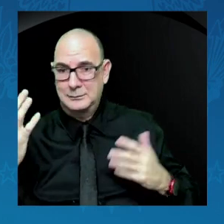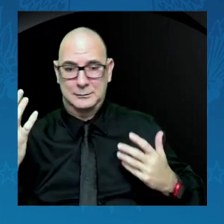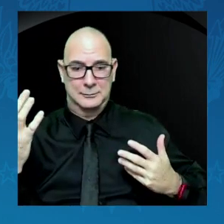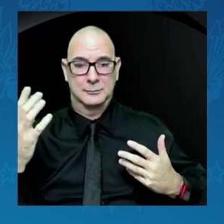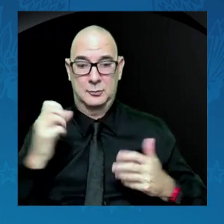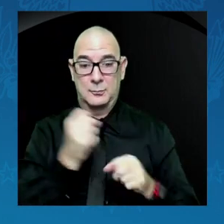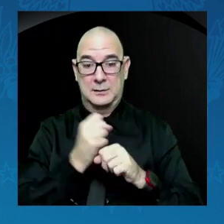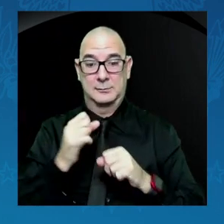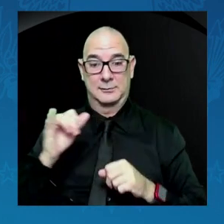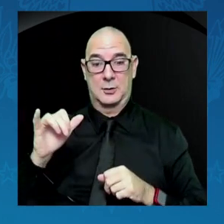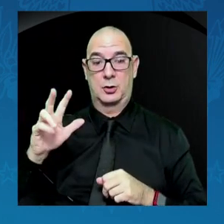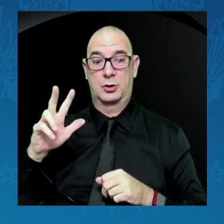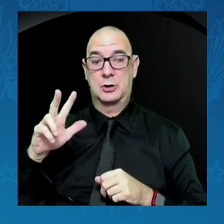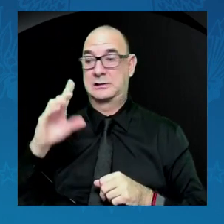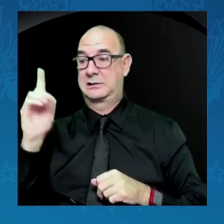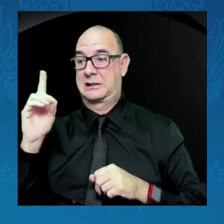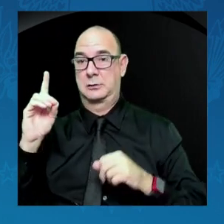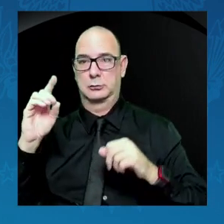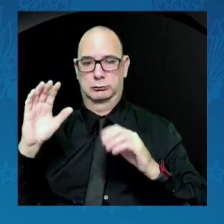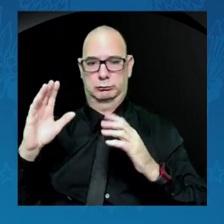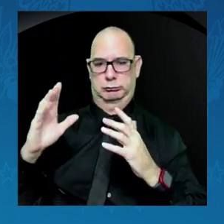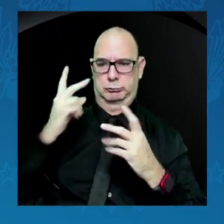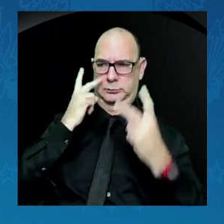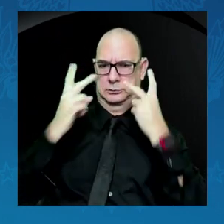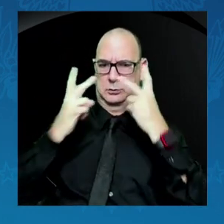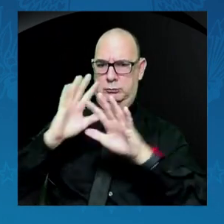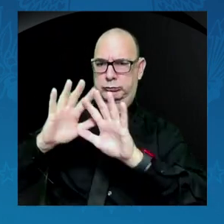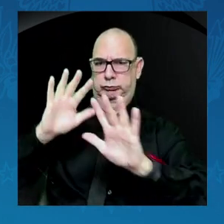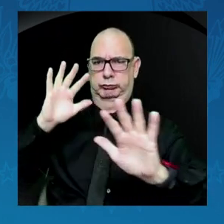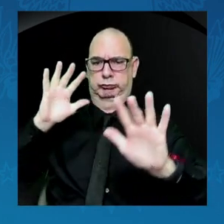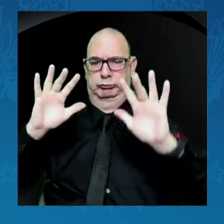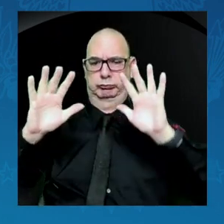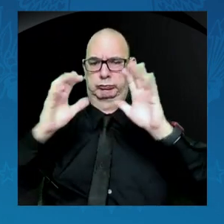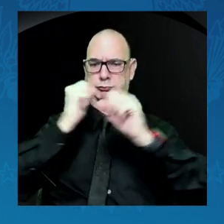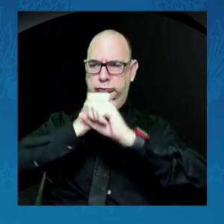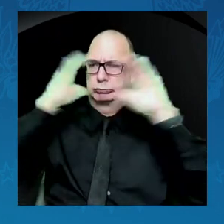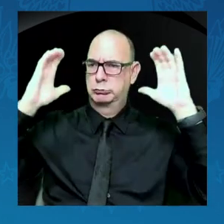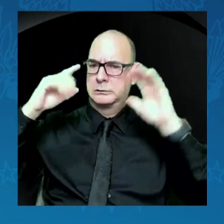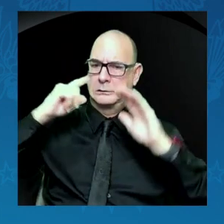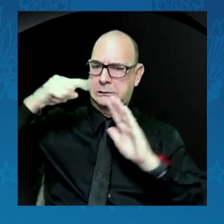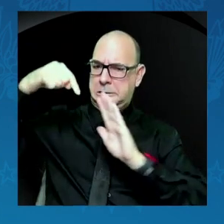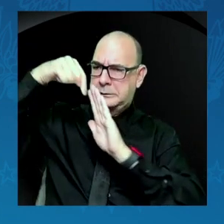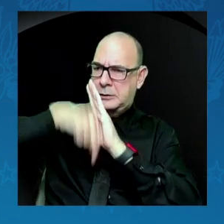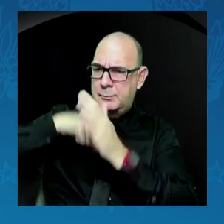that we can see in great detail more detail than we have now.